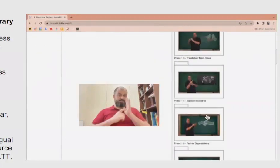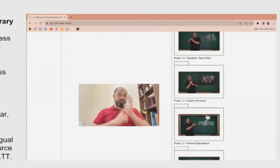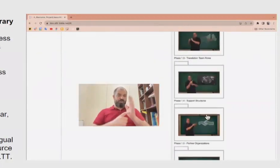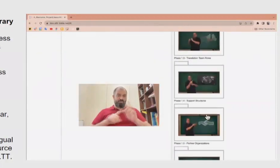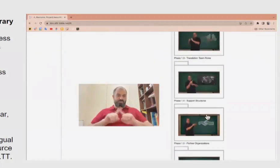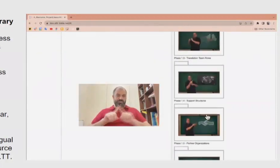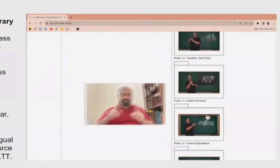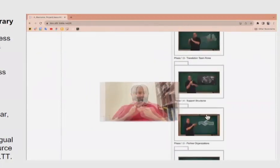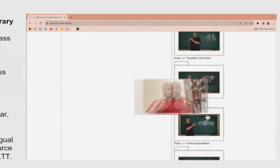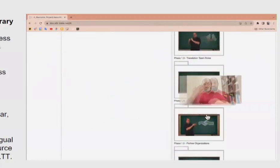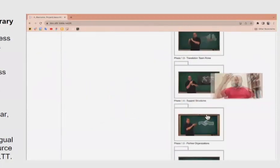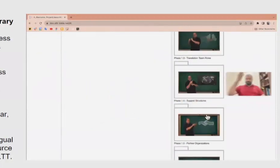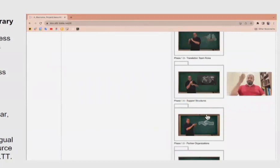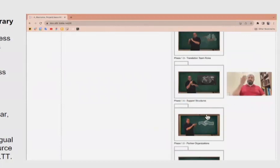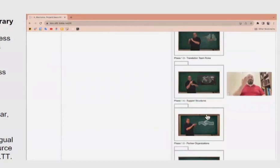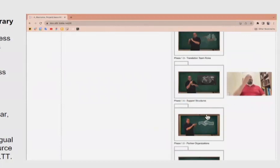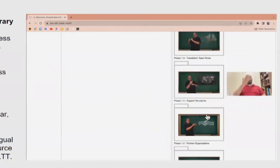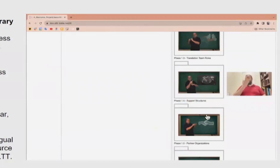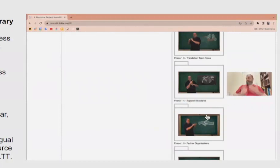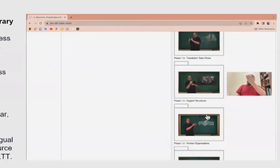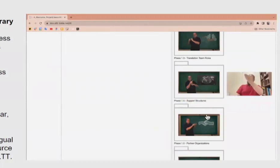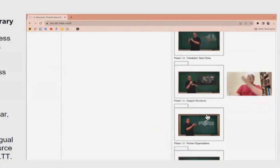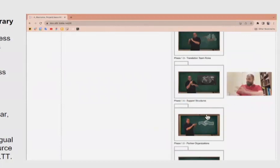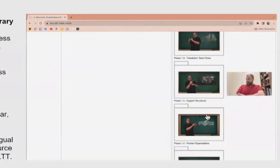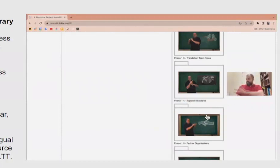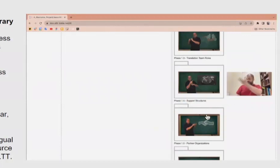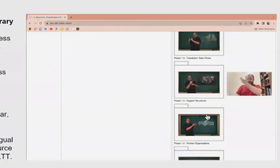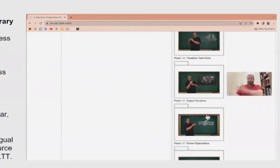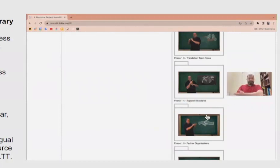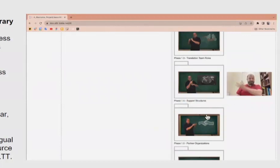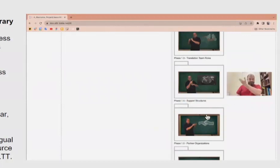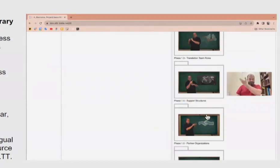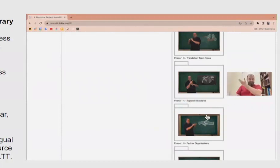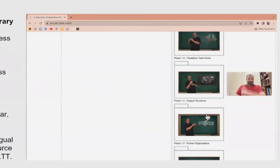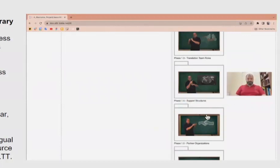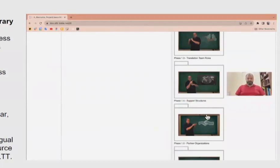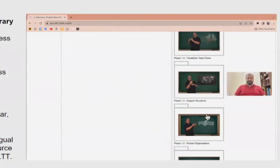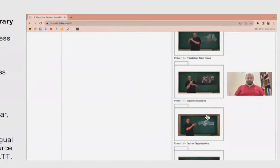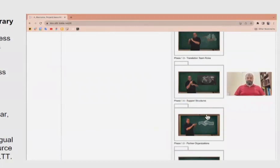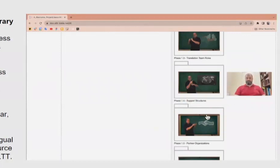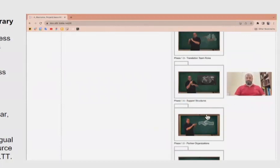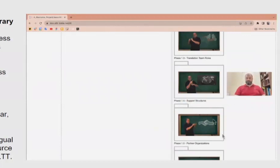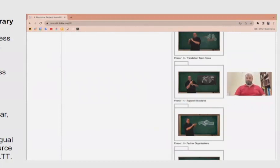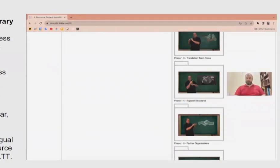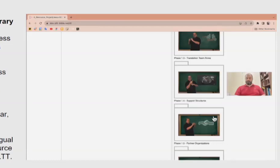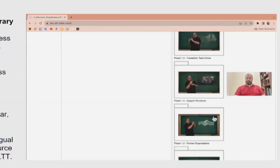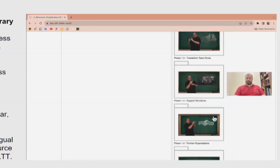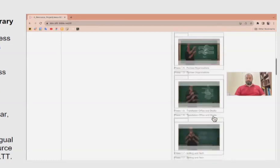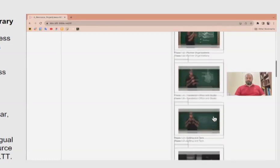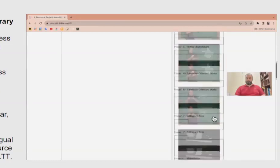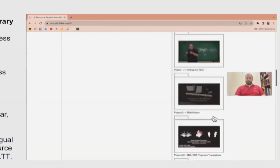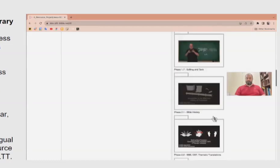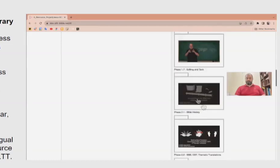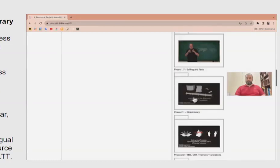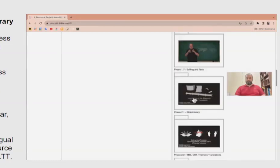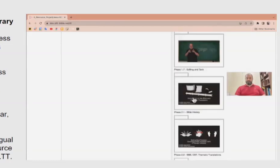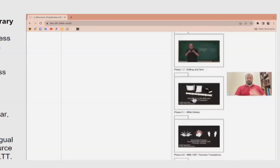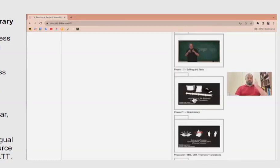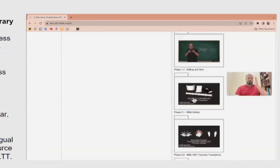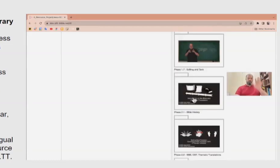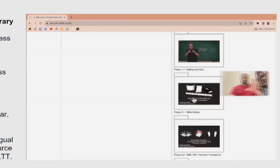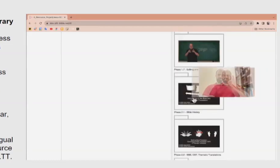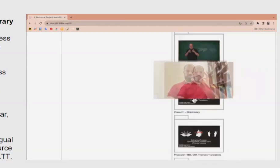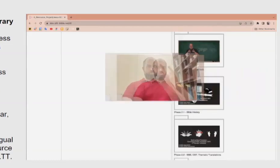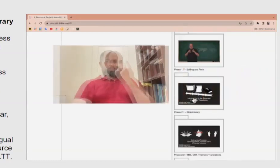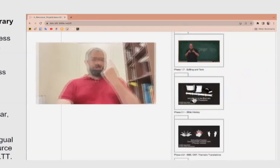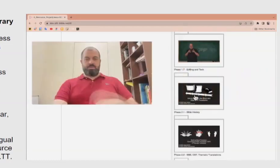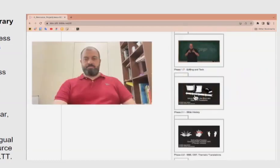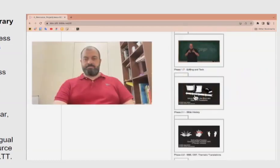And then it takes you to this list of a variety of resources. You can see that thumbnails here.